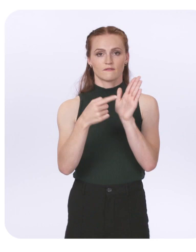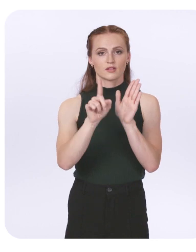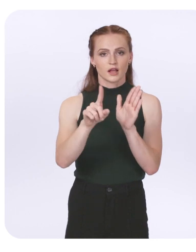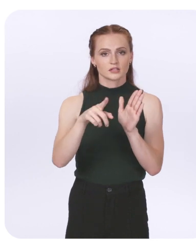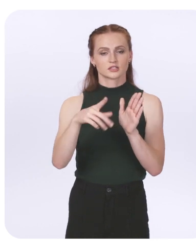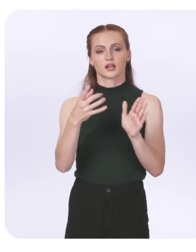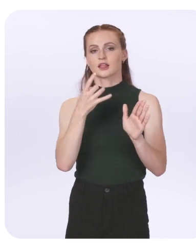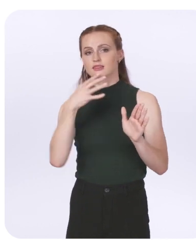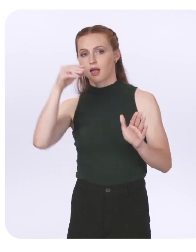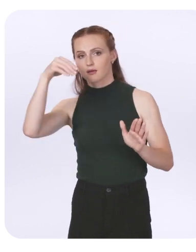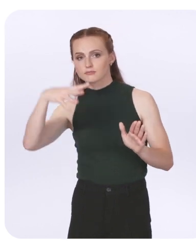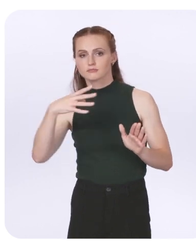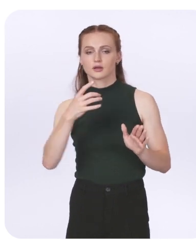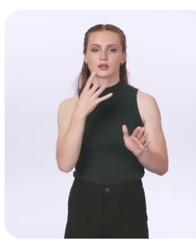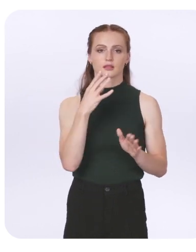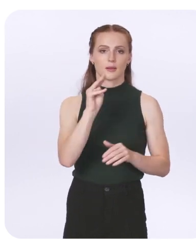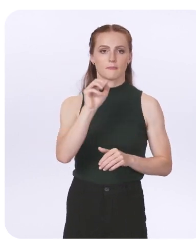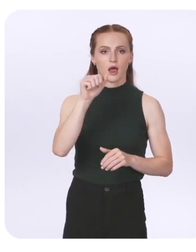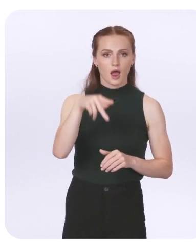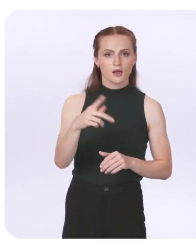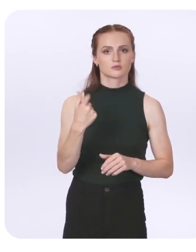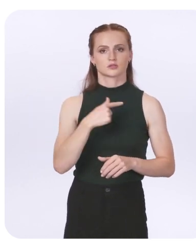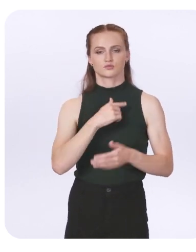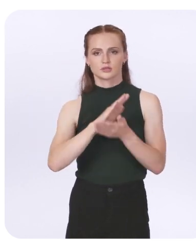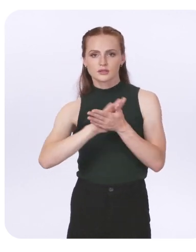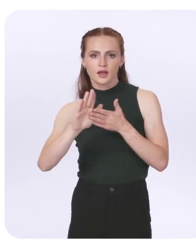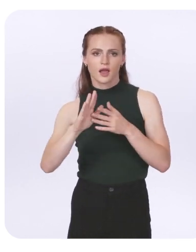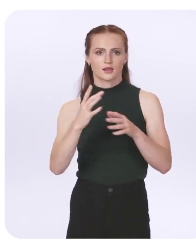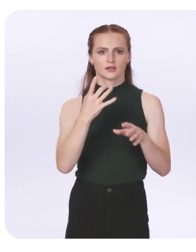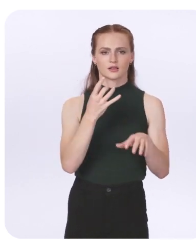and lighting on our environments, characters and the weapons in the game.